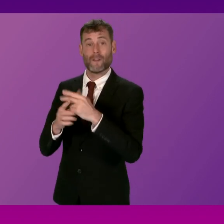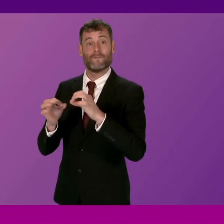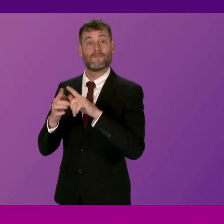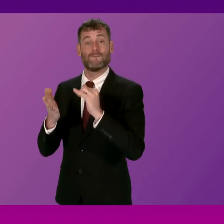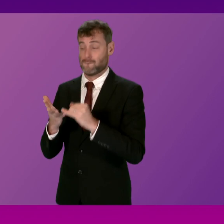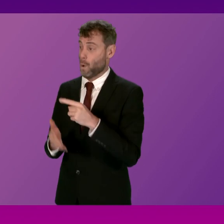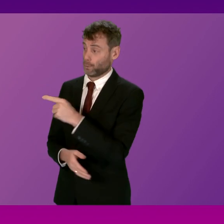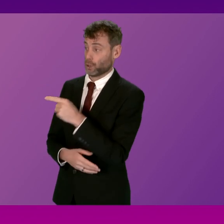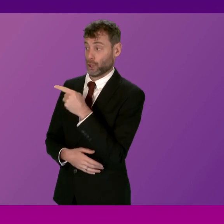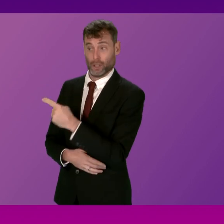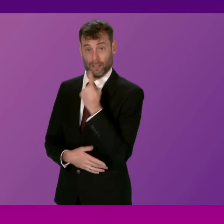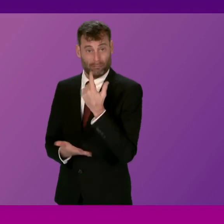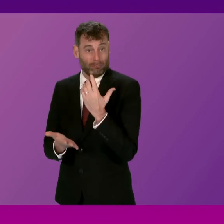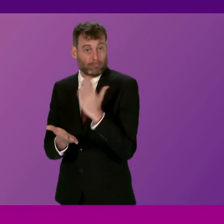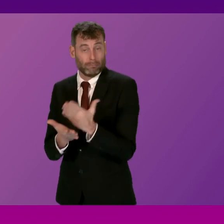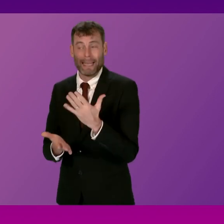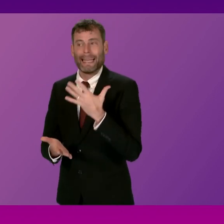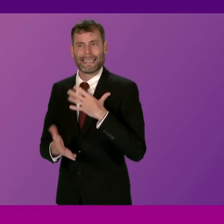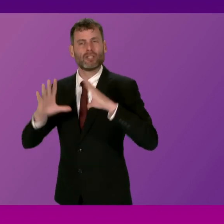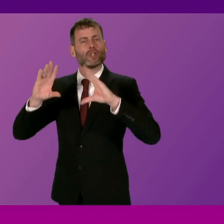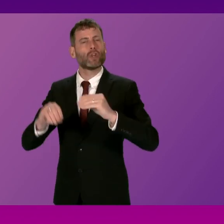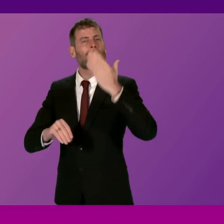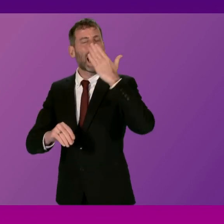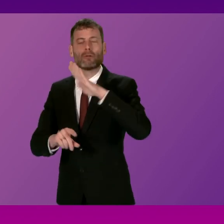Being an interpreter for my father over the years has been enlightening—but not in a